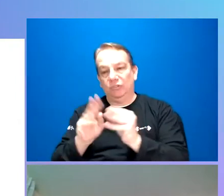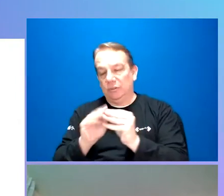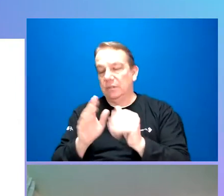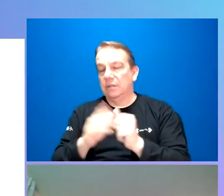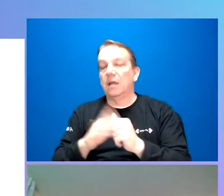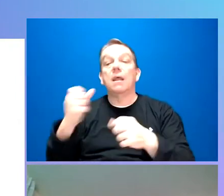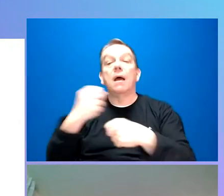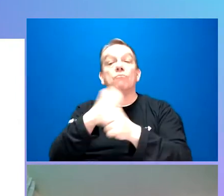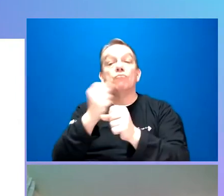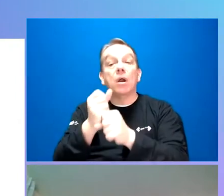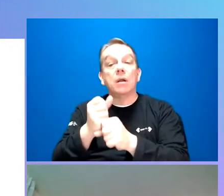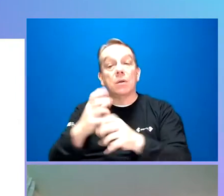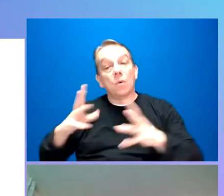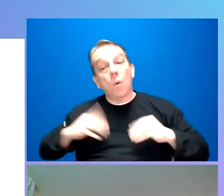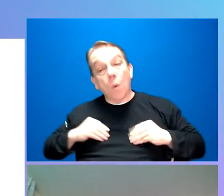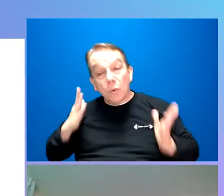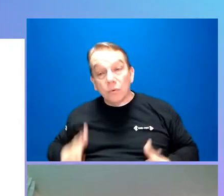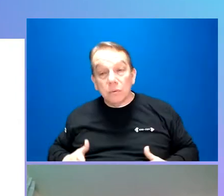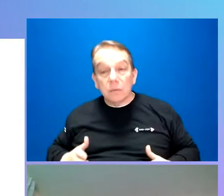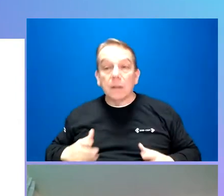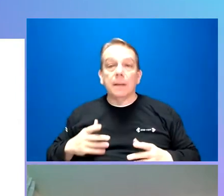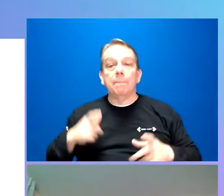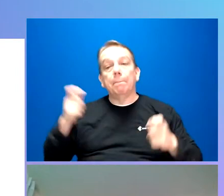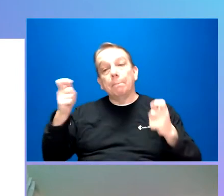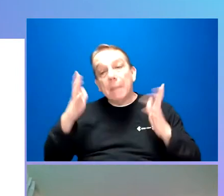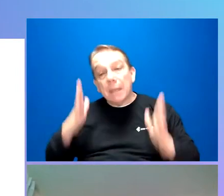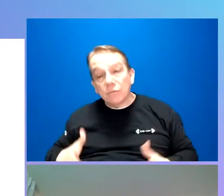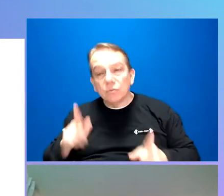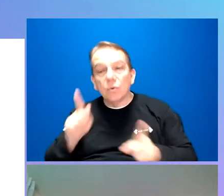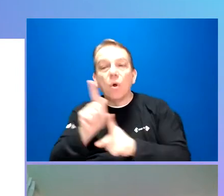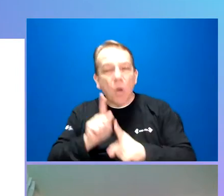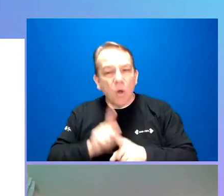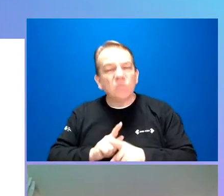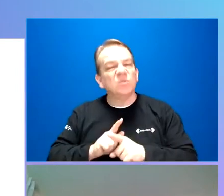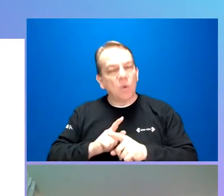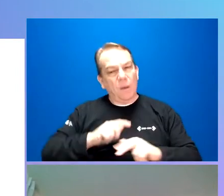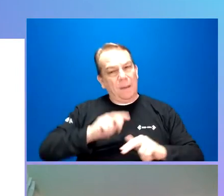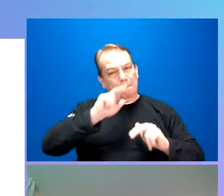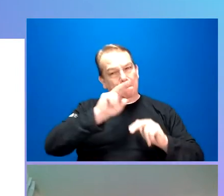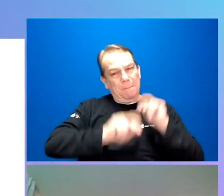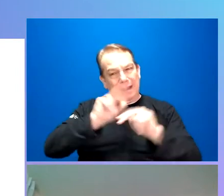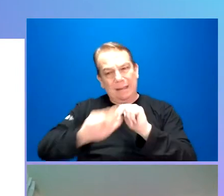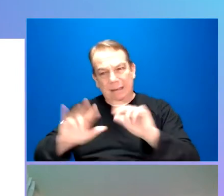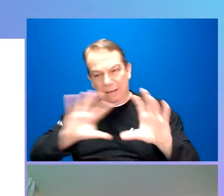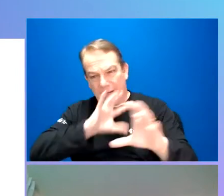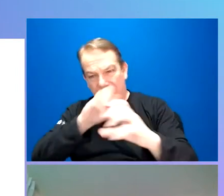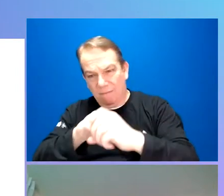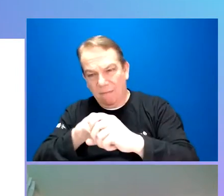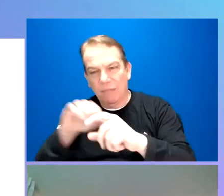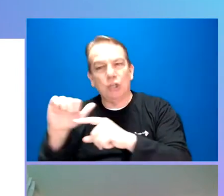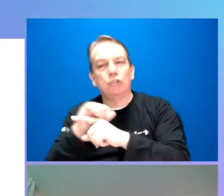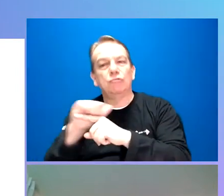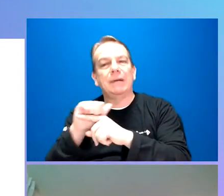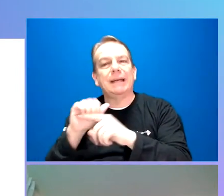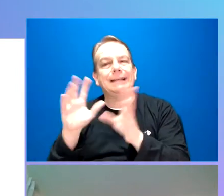or product managers were also pulled into these, um, uh, into